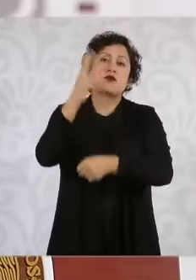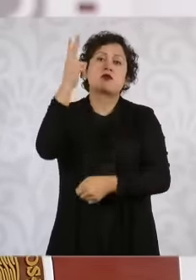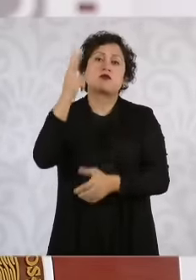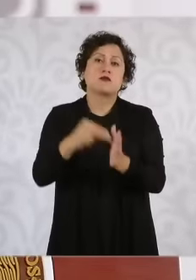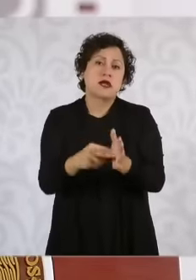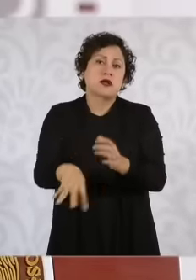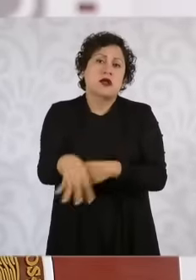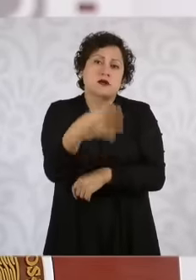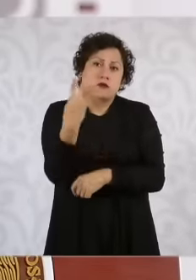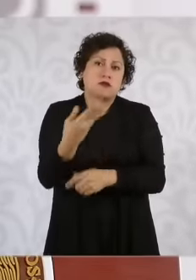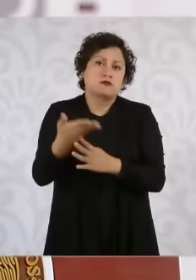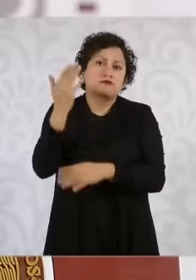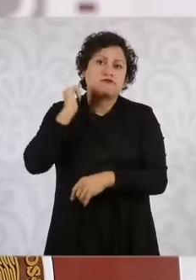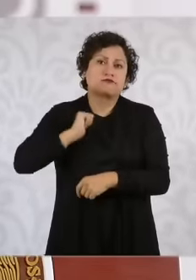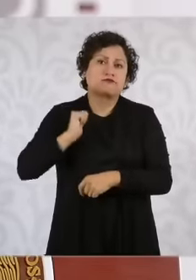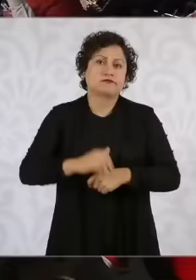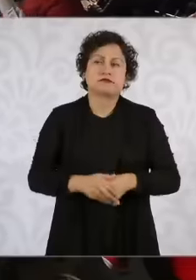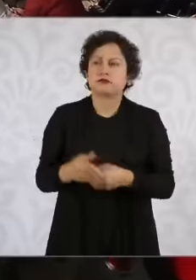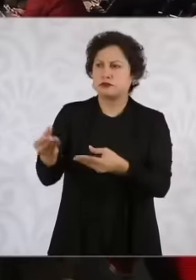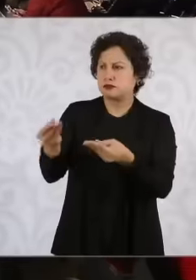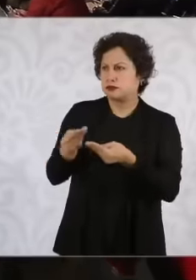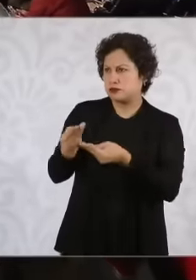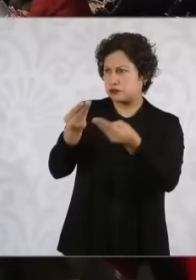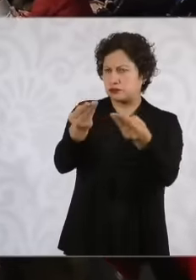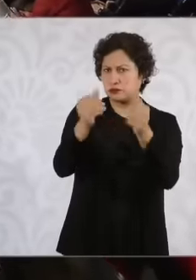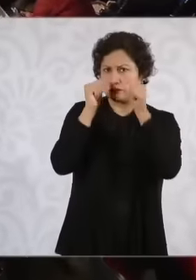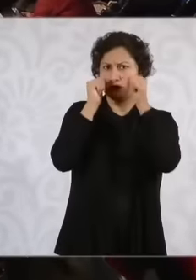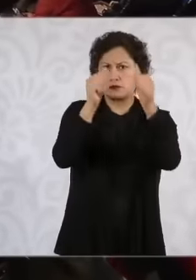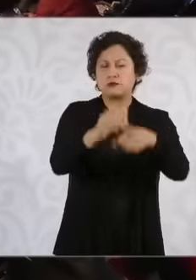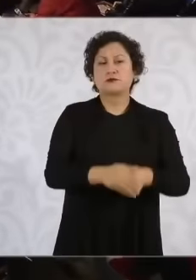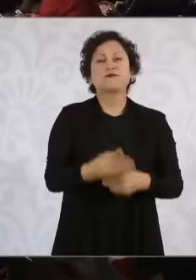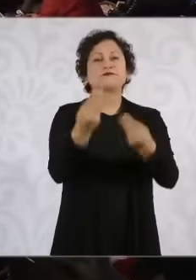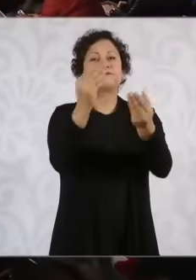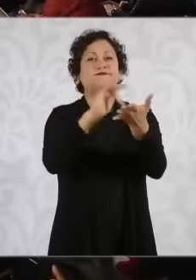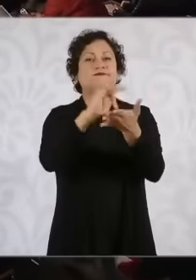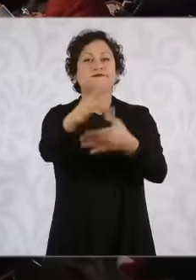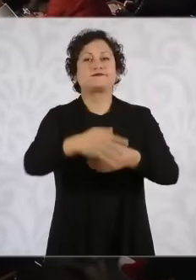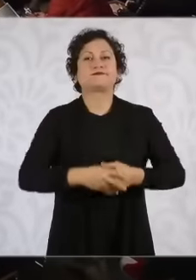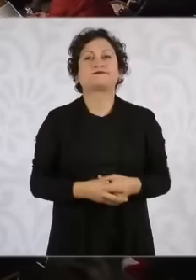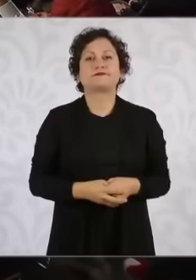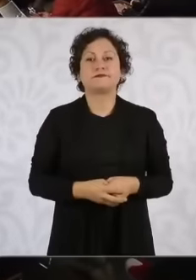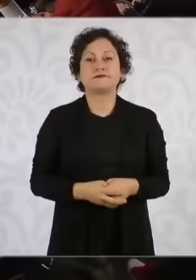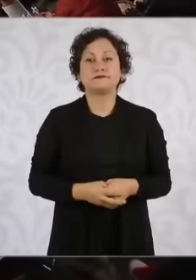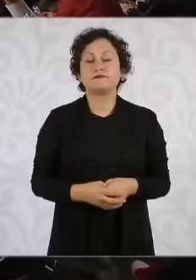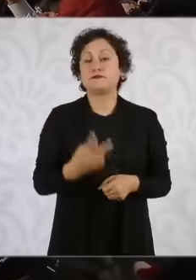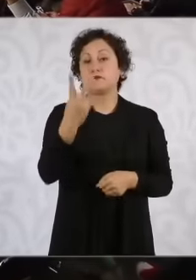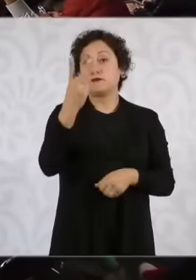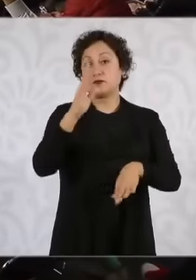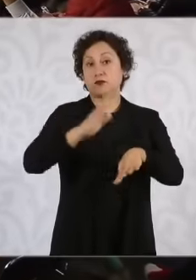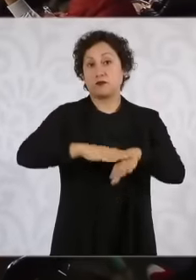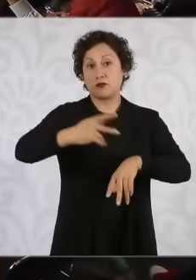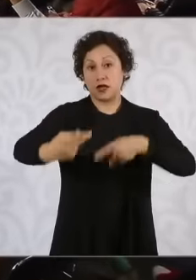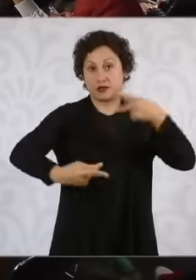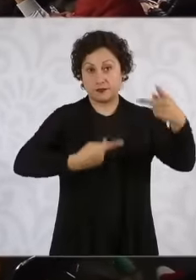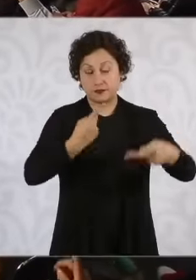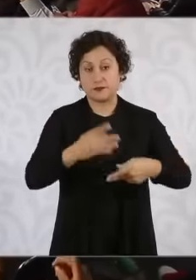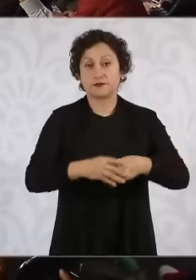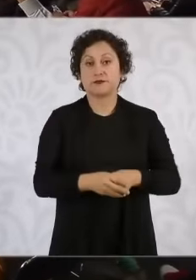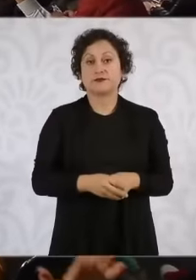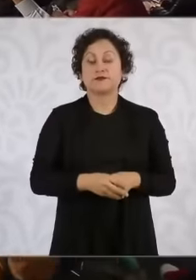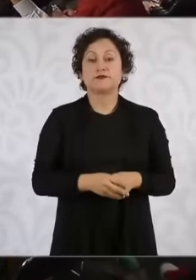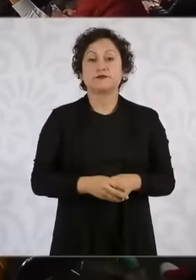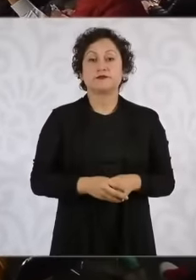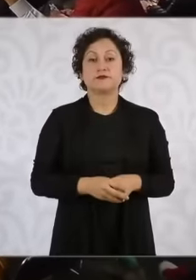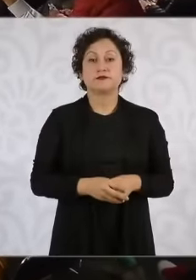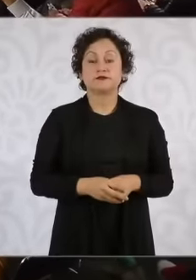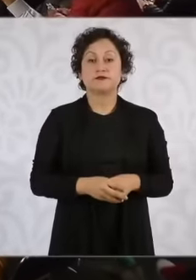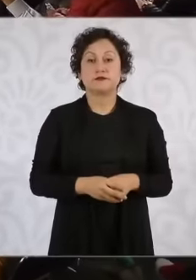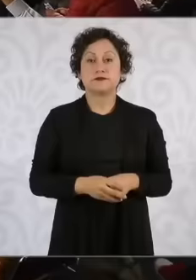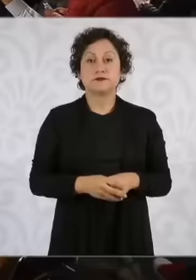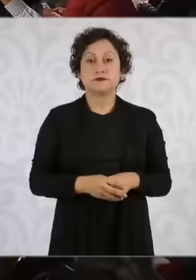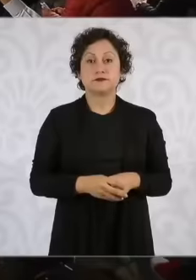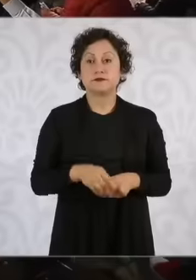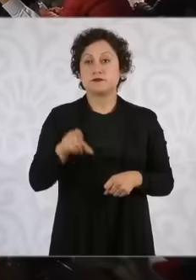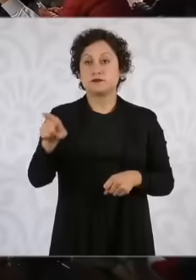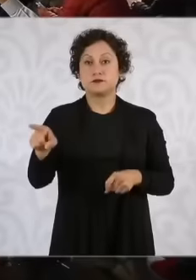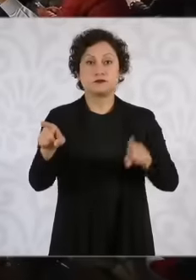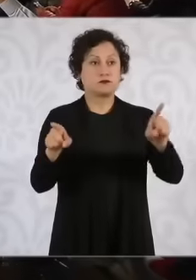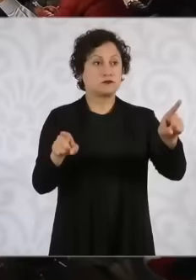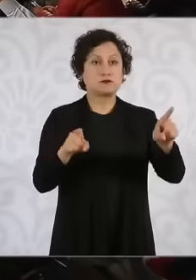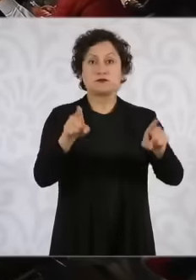are old Thank you very much Yes well let's see let's take two more here 1 two three is that I don't I don't